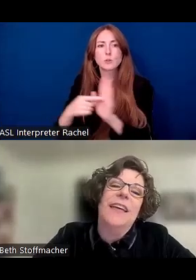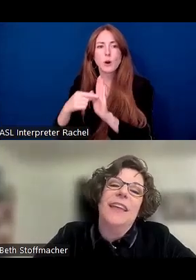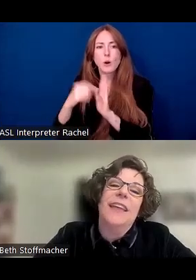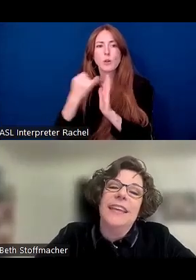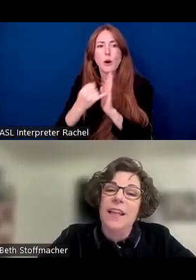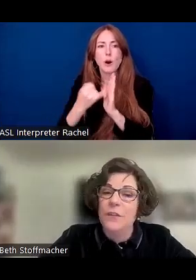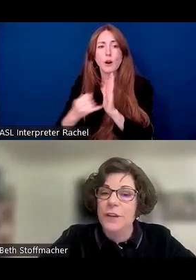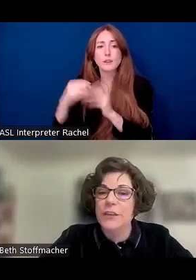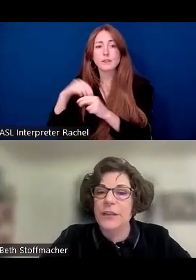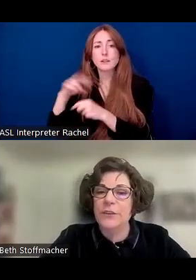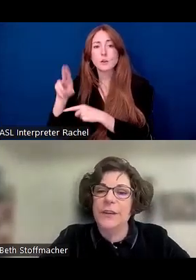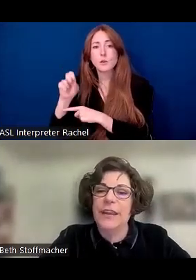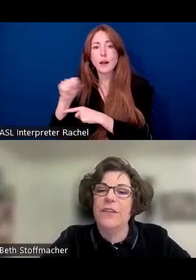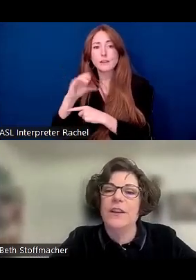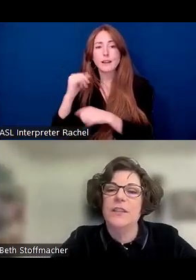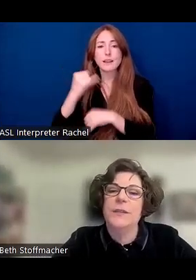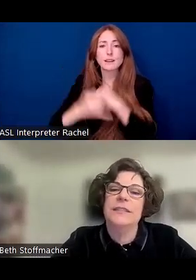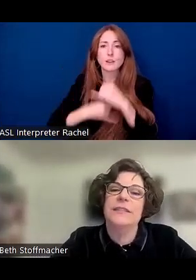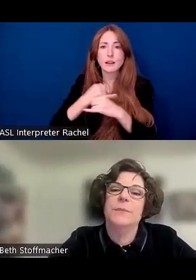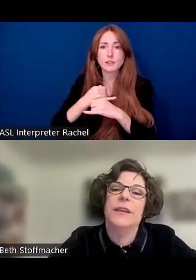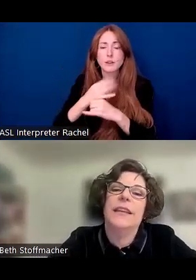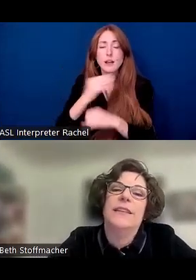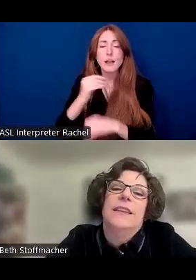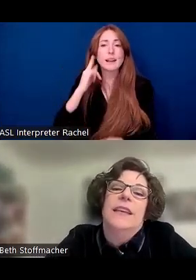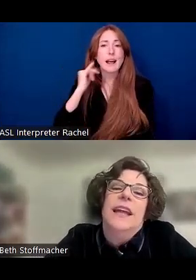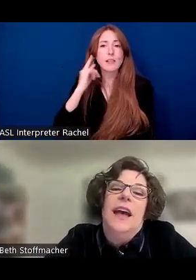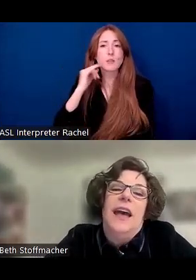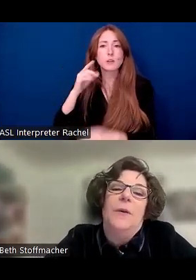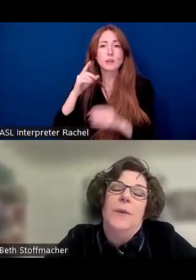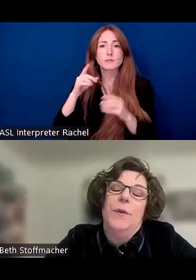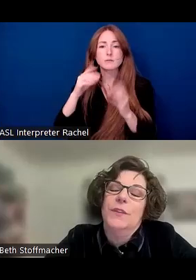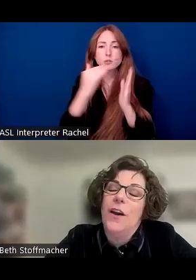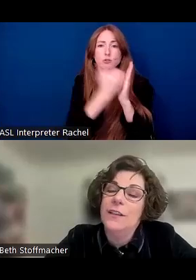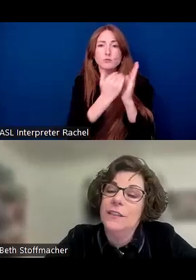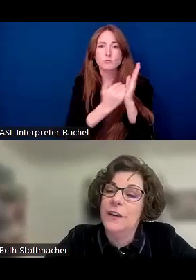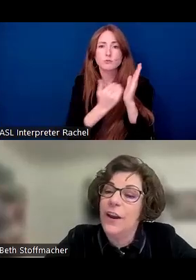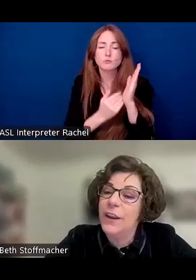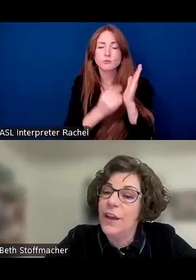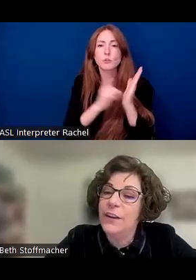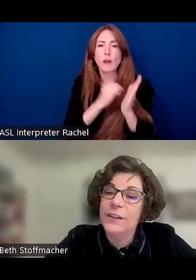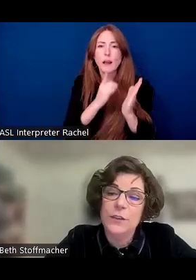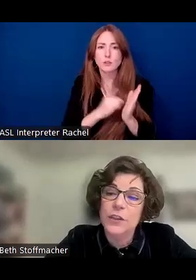and then a California directory of artists with disabilities. We post calls for art on our social